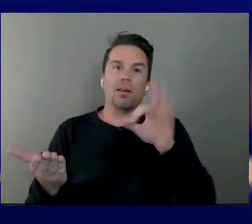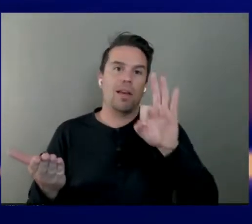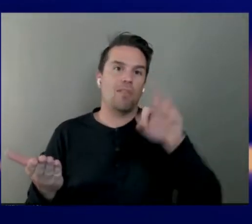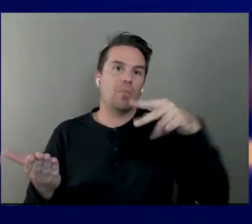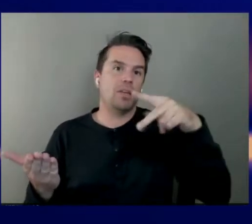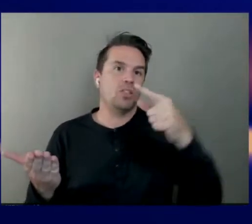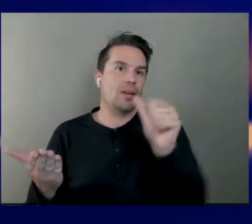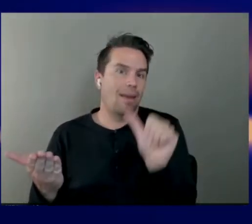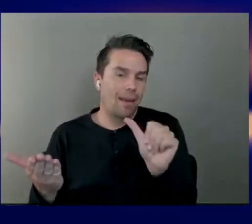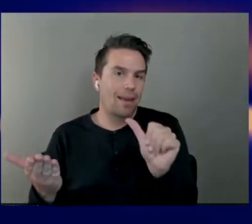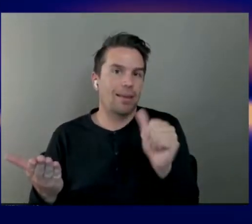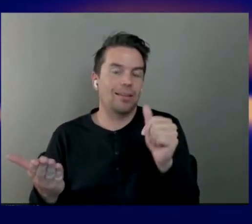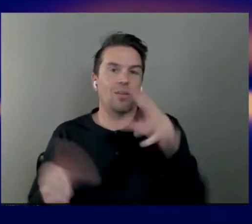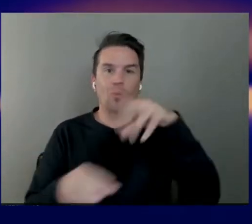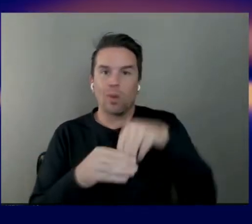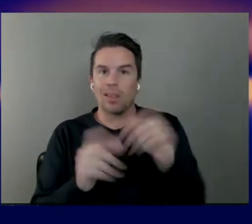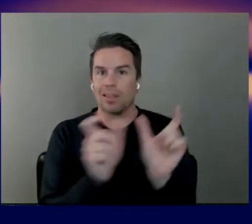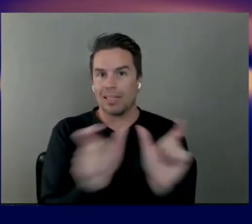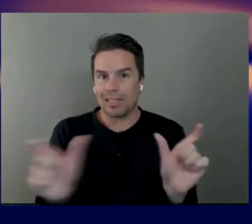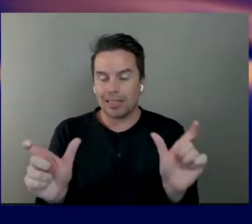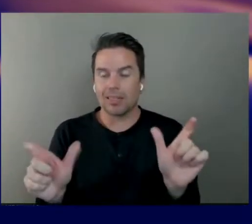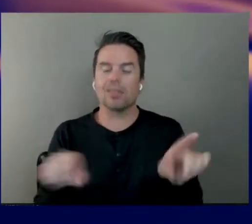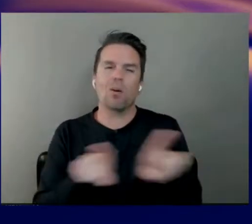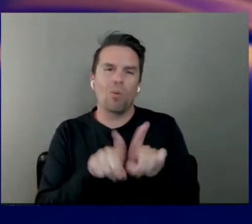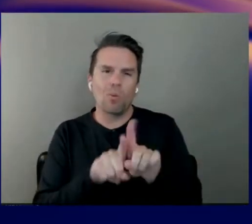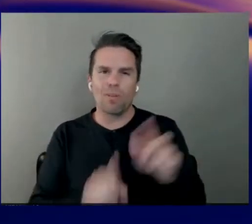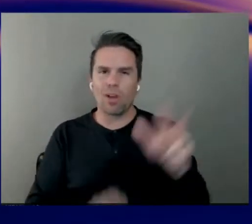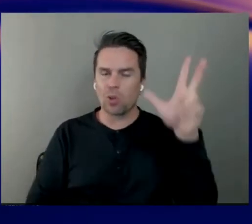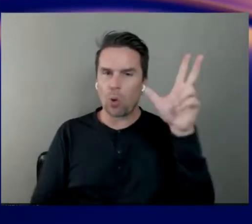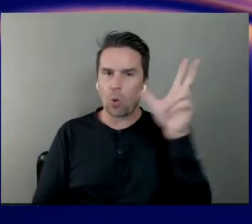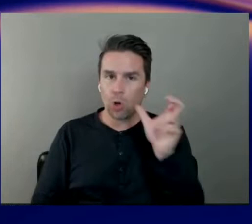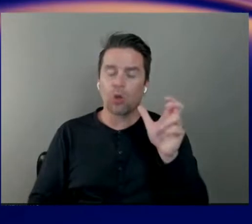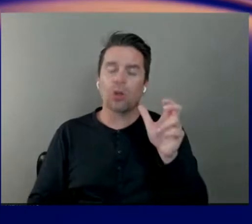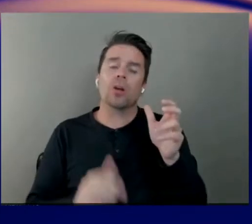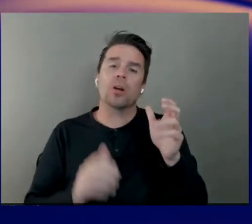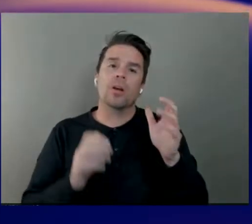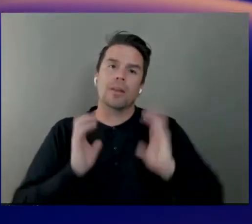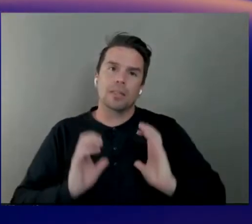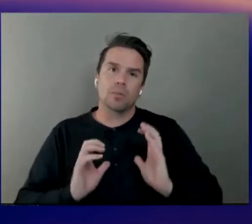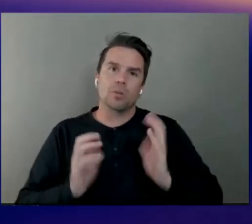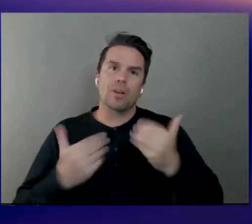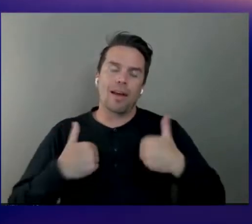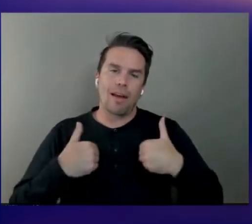and we've also heard that customers have certain use cases, certain reasons why they wanna continue